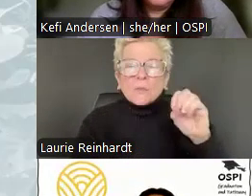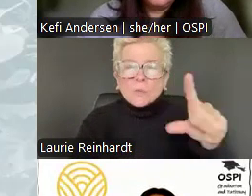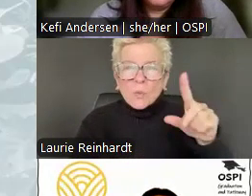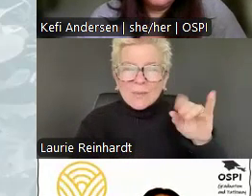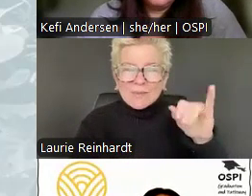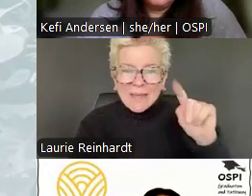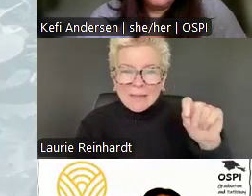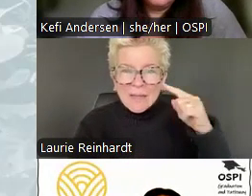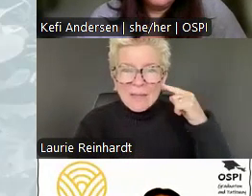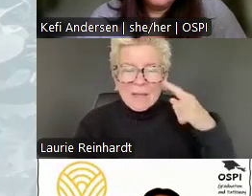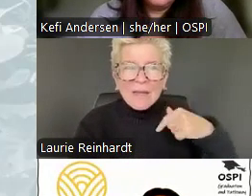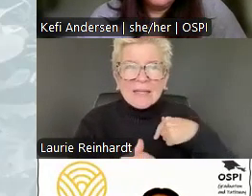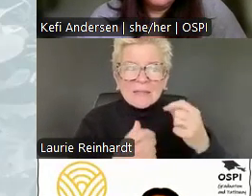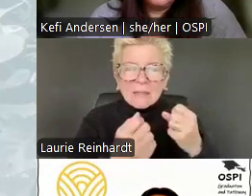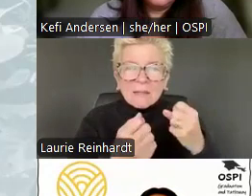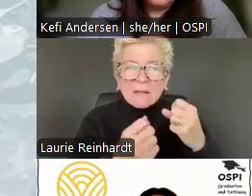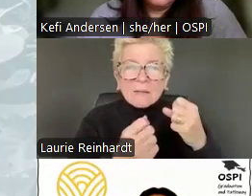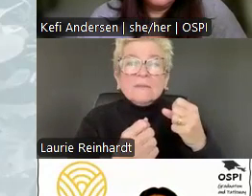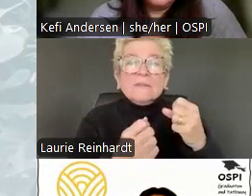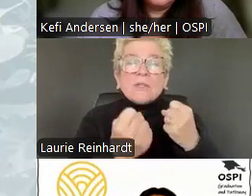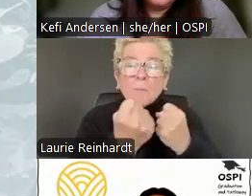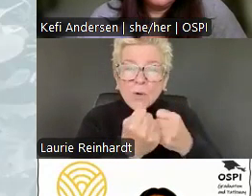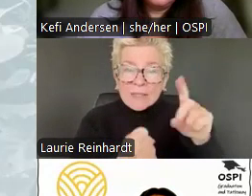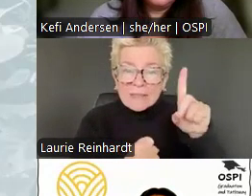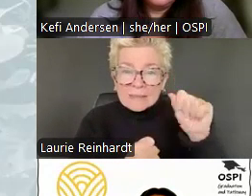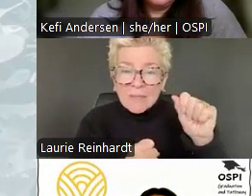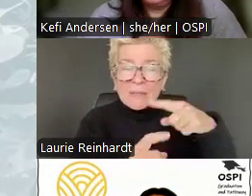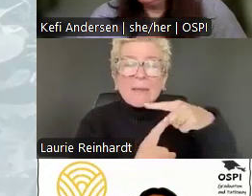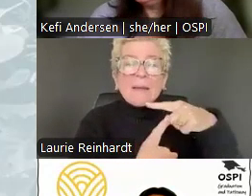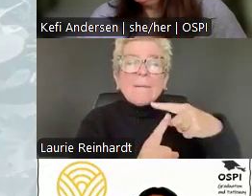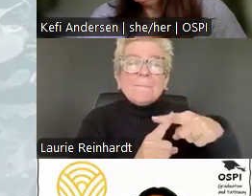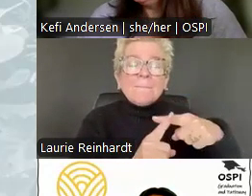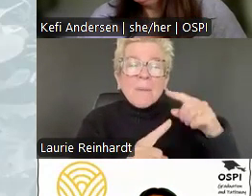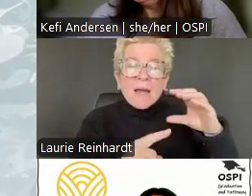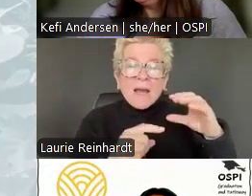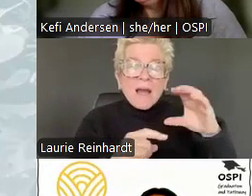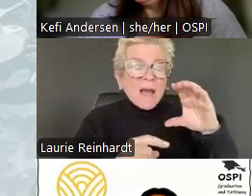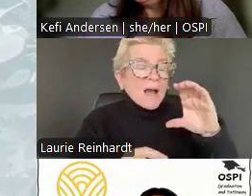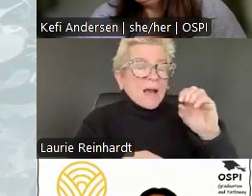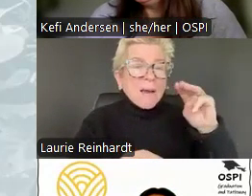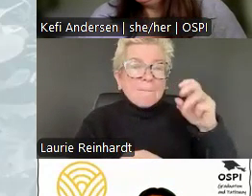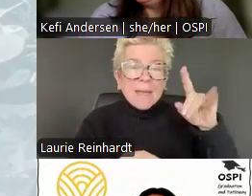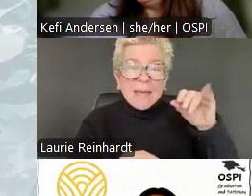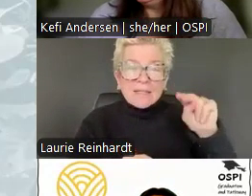supporting disabilities as well as the companion FAQ has an entire section on